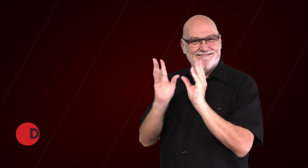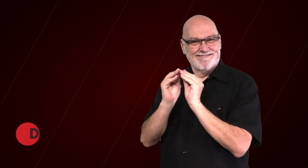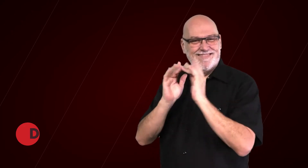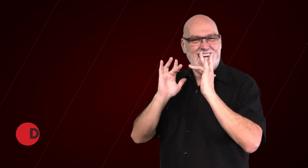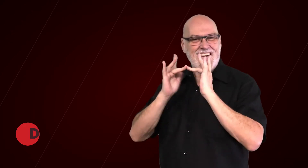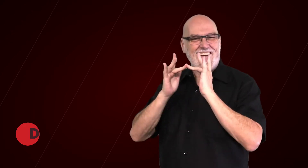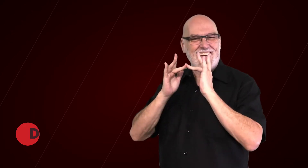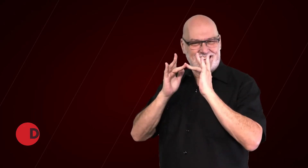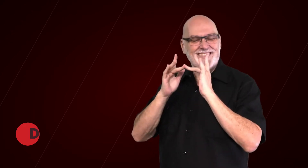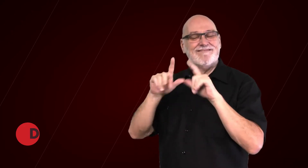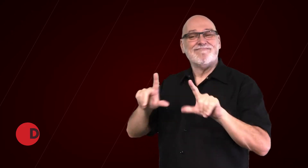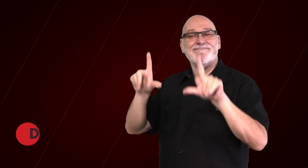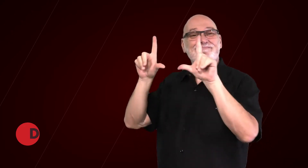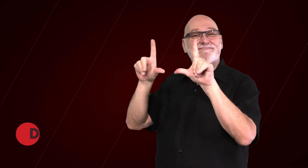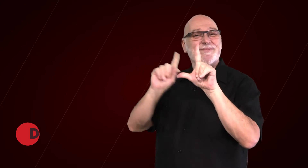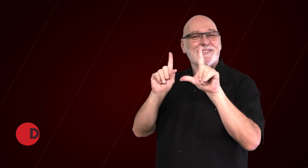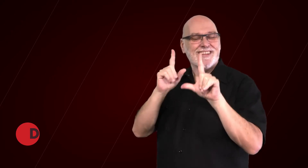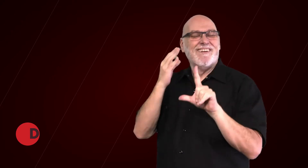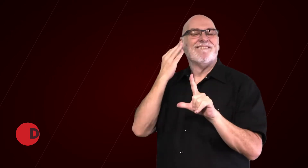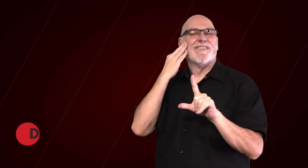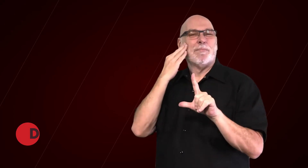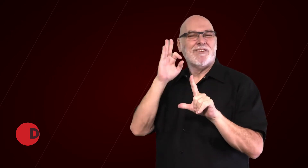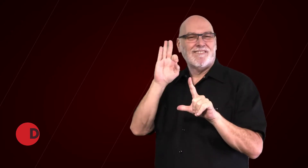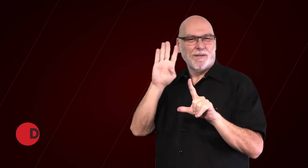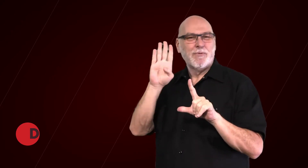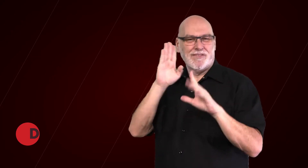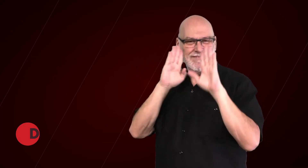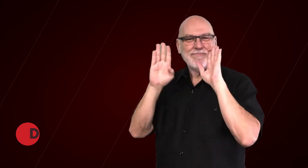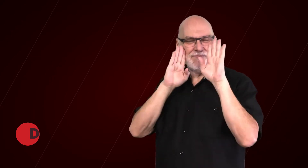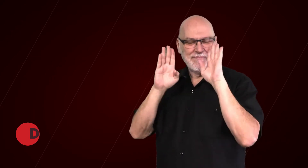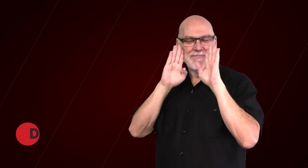during the online meeting on Facebook.